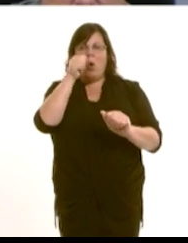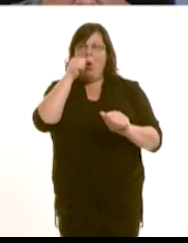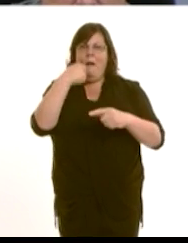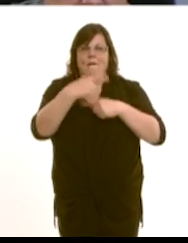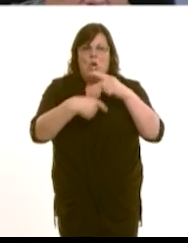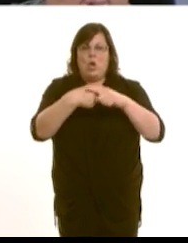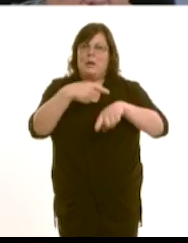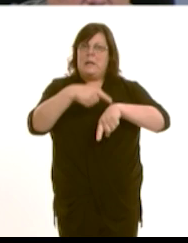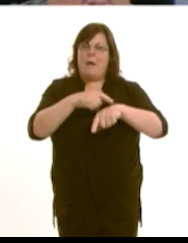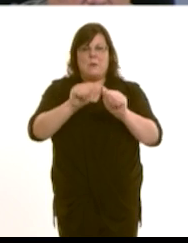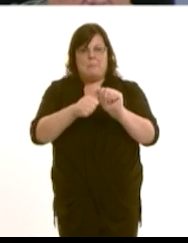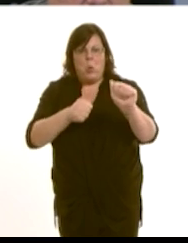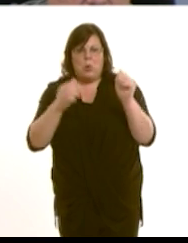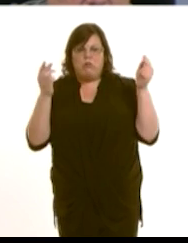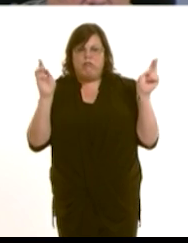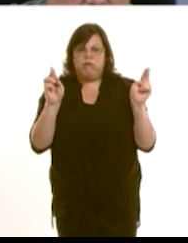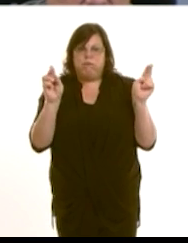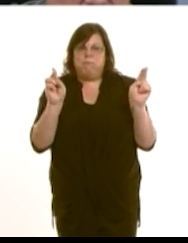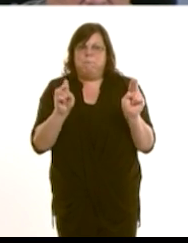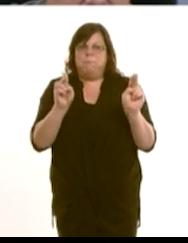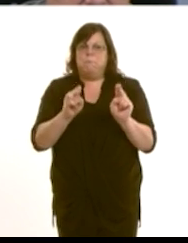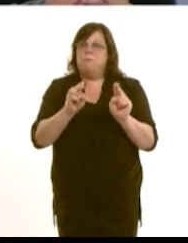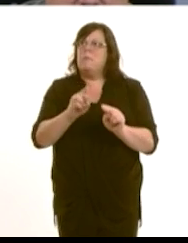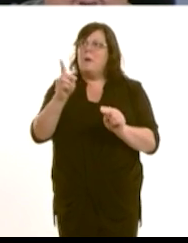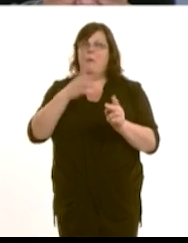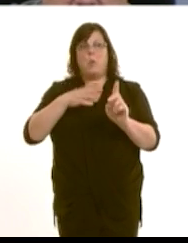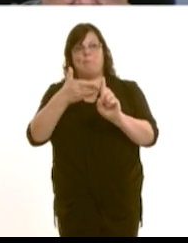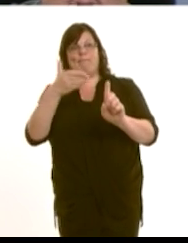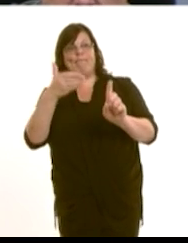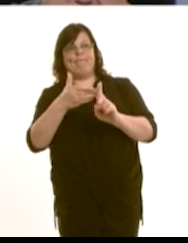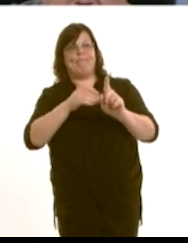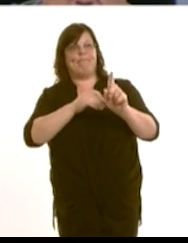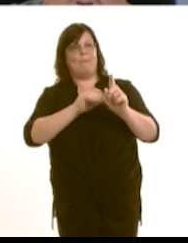If we want to identify not just our football stars of the future, but also our sporting